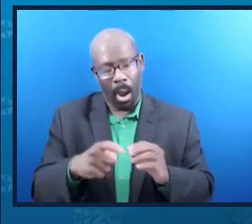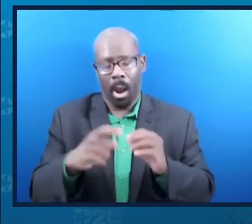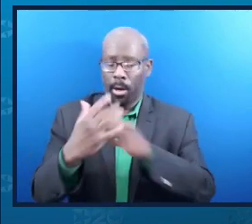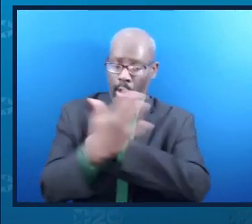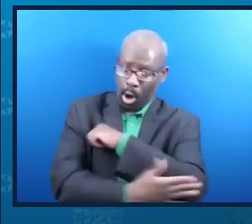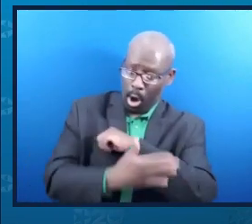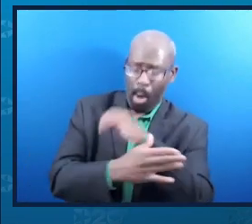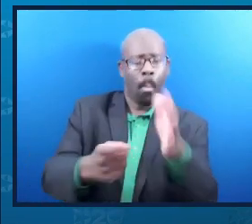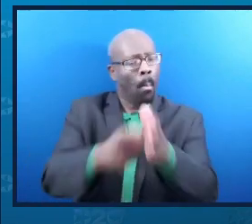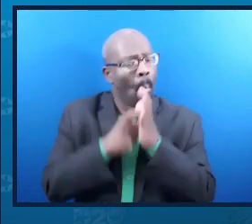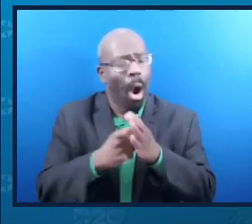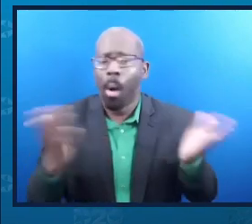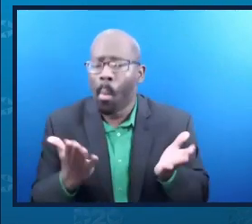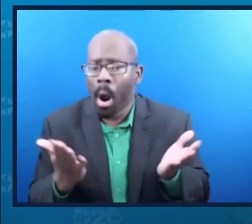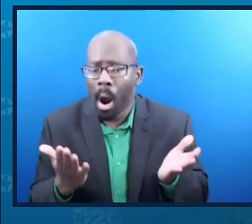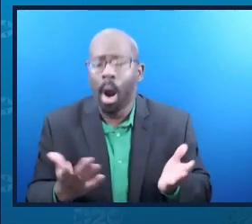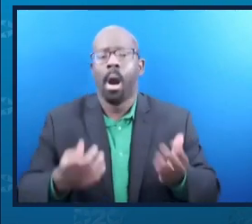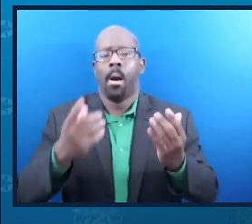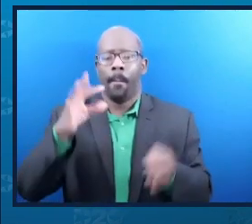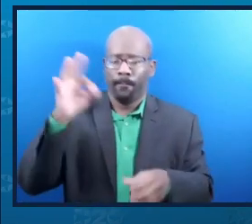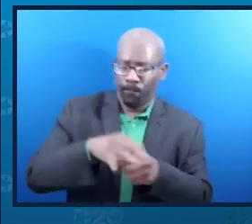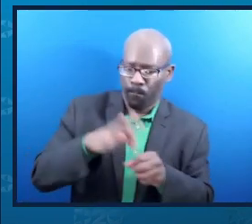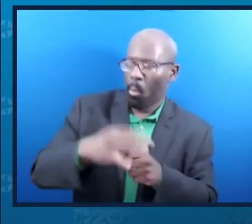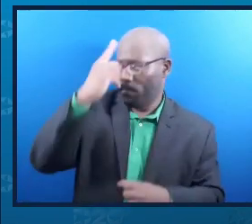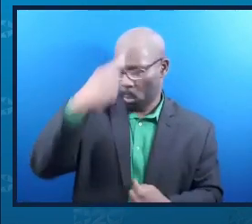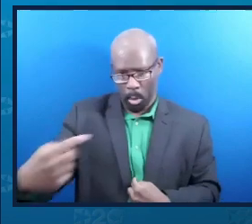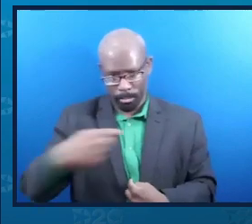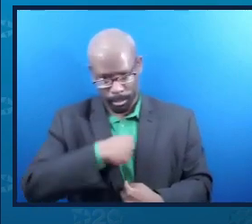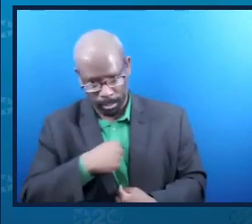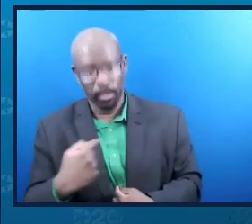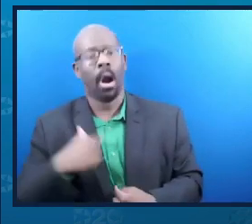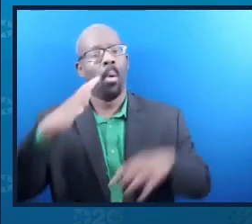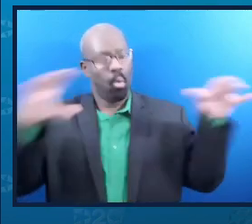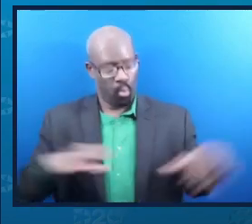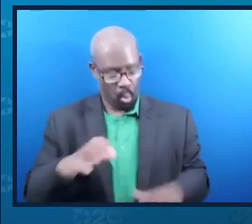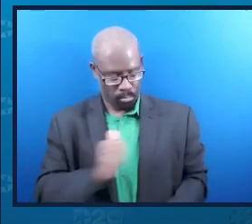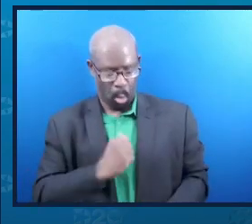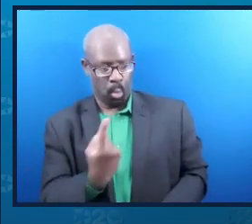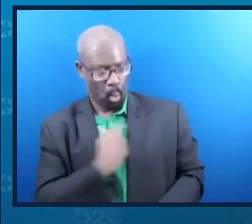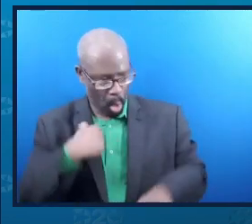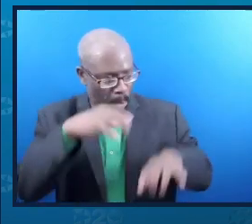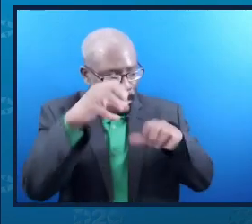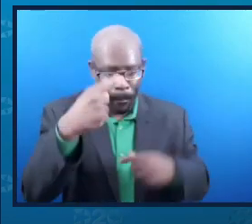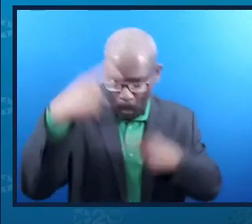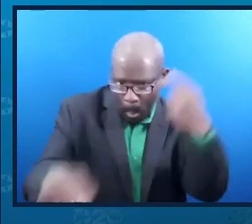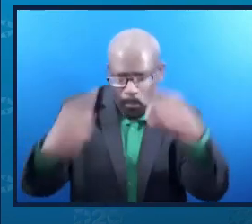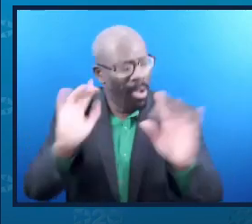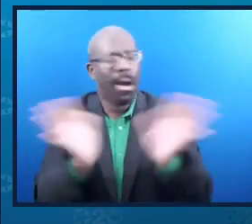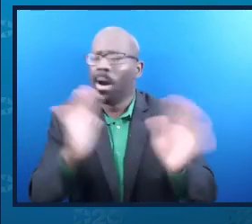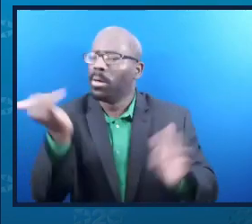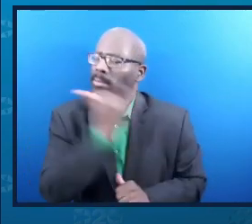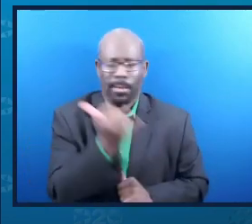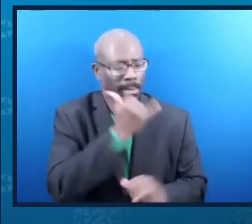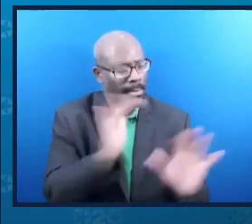VOTE, I MAKE EVERYTHING BETTER. IT REQUIRES AN ACTIVE AND